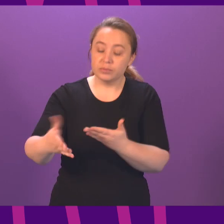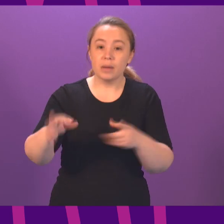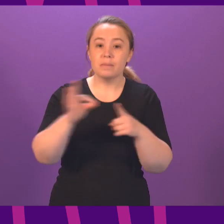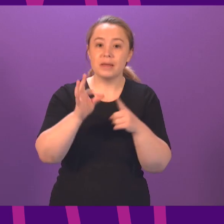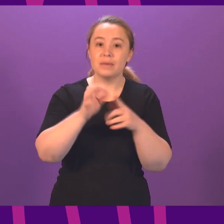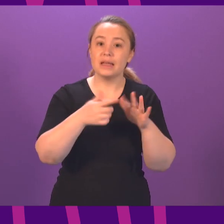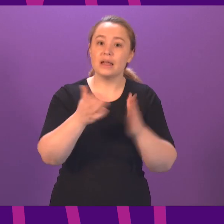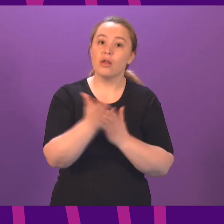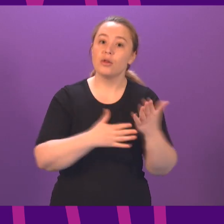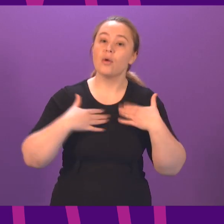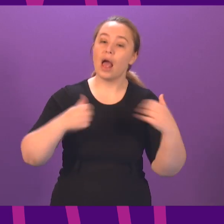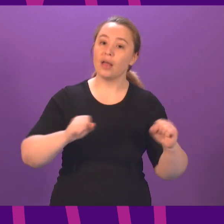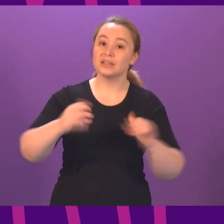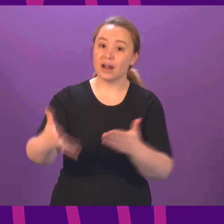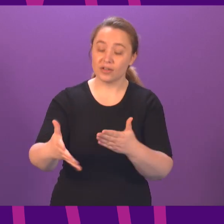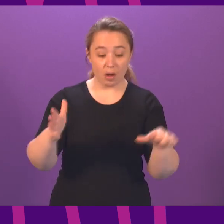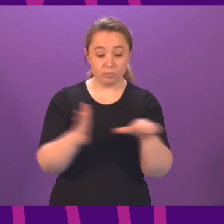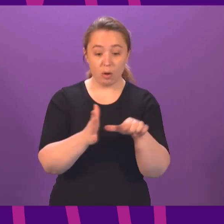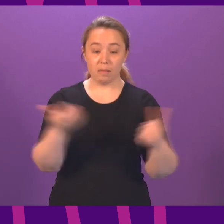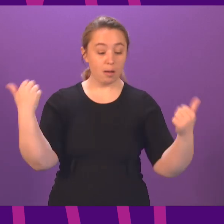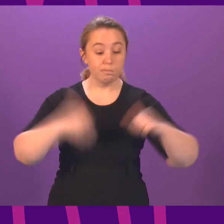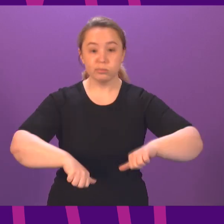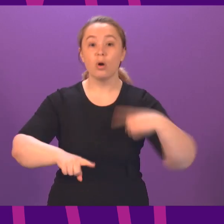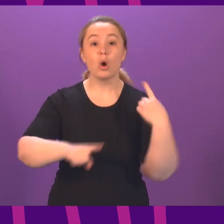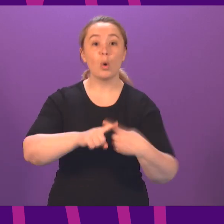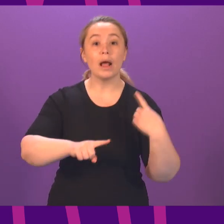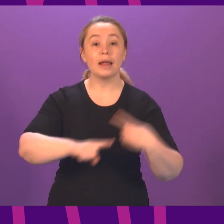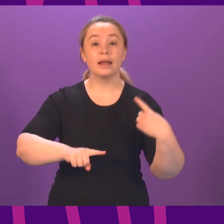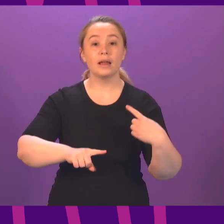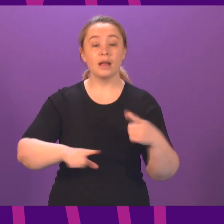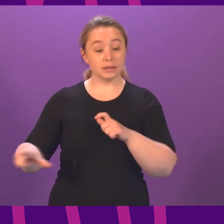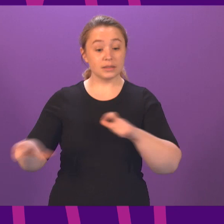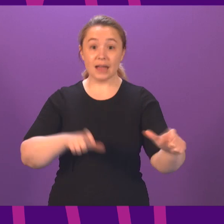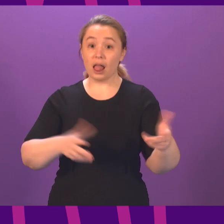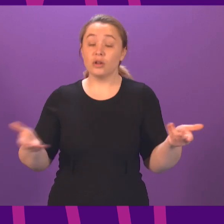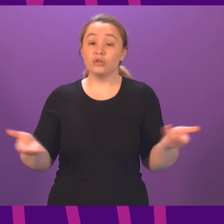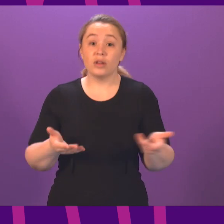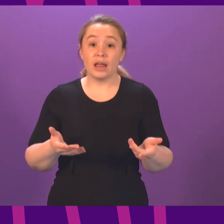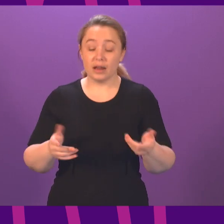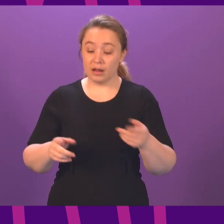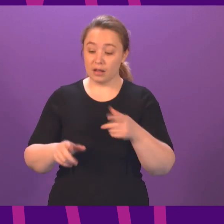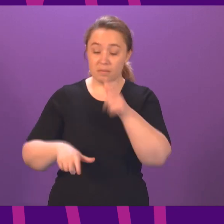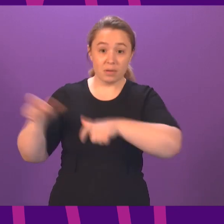service. To this day, there are on-going concerns from staff, which we listen to very carefully,